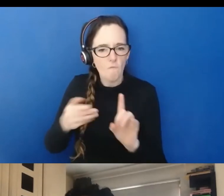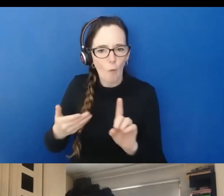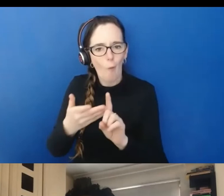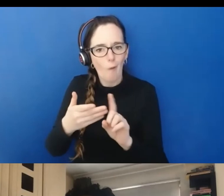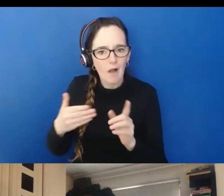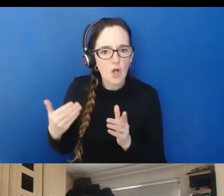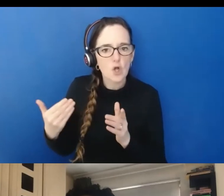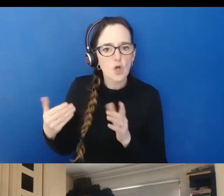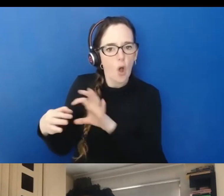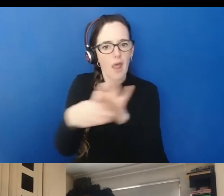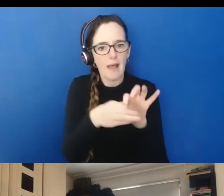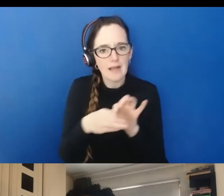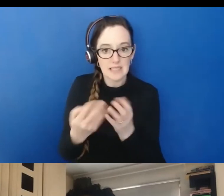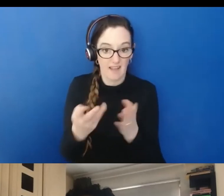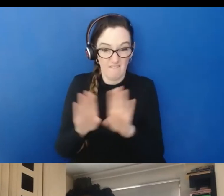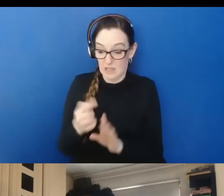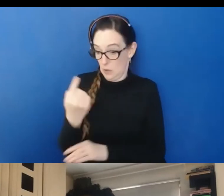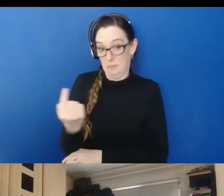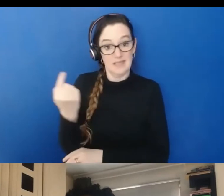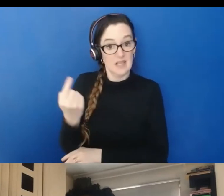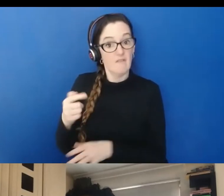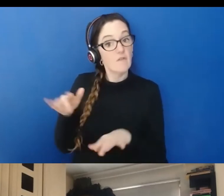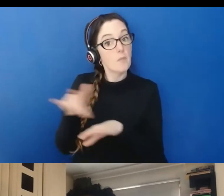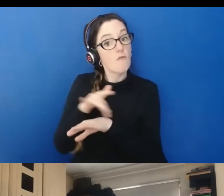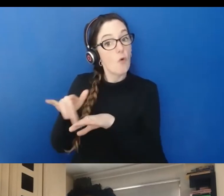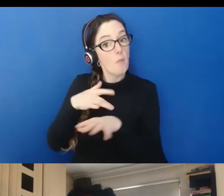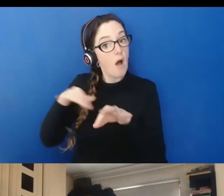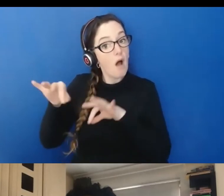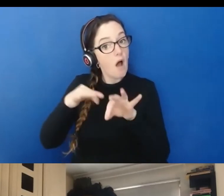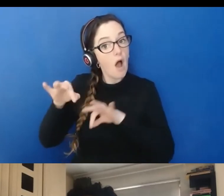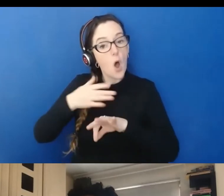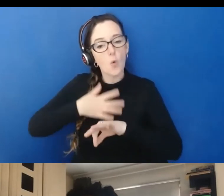of performers and he wanted to create a legacy contract